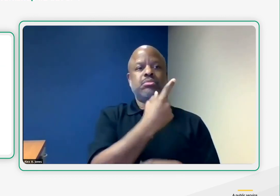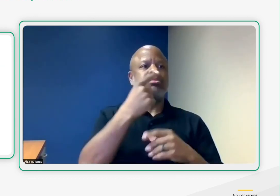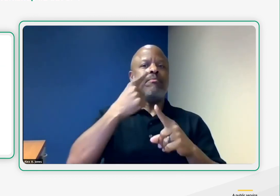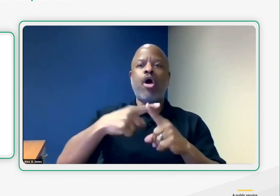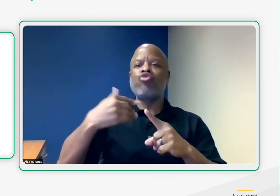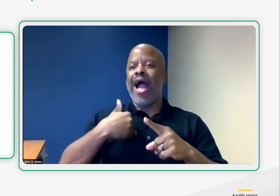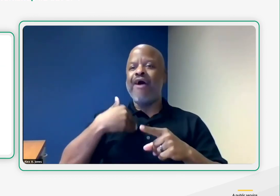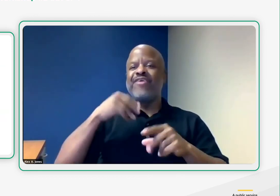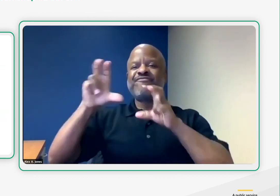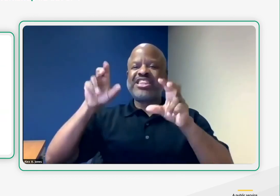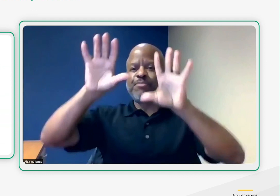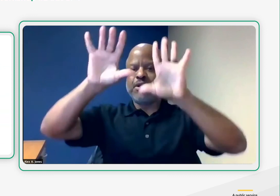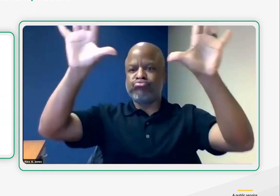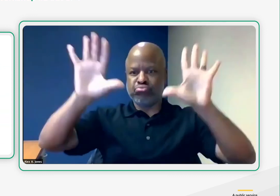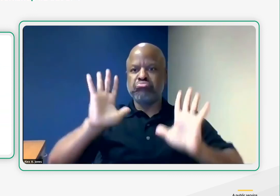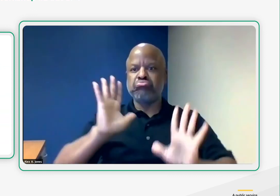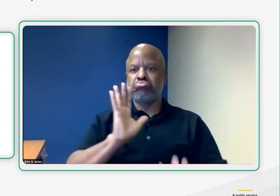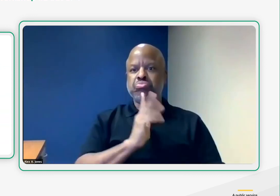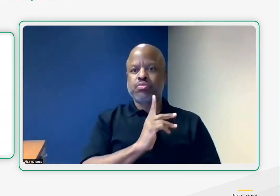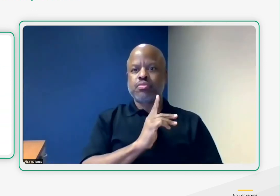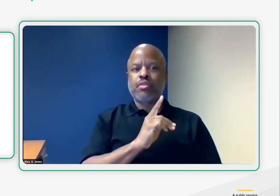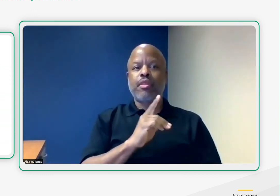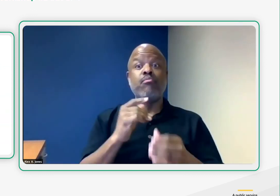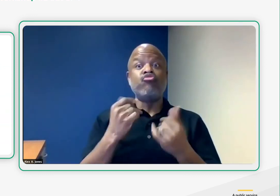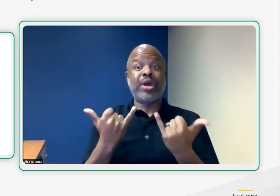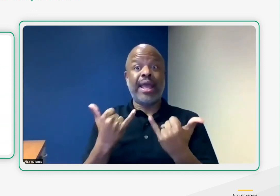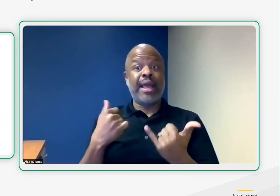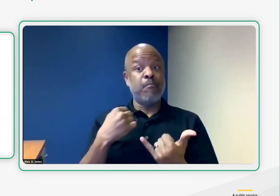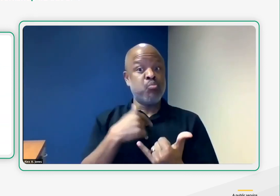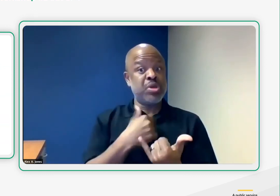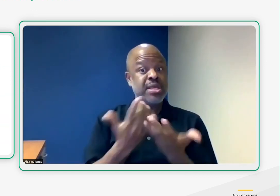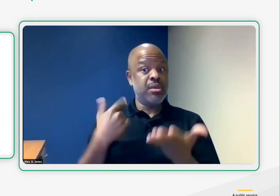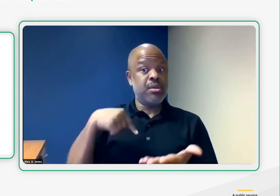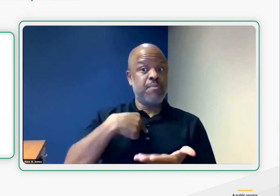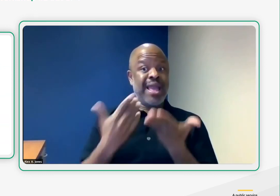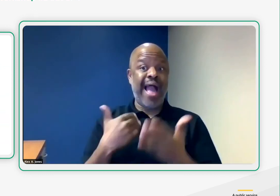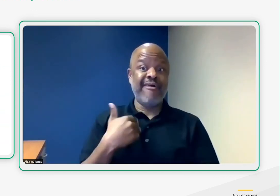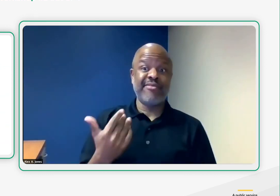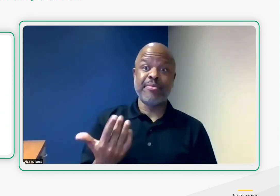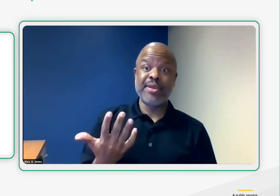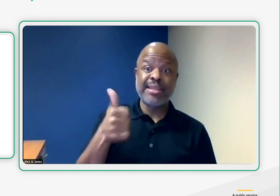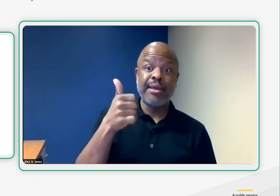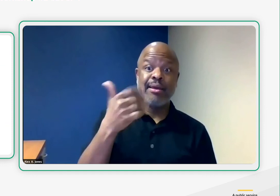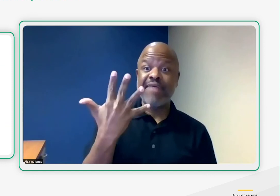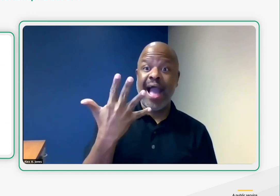Plus, we have the investment landscape that we're taking into consideration.